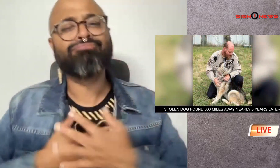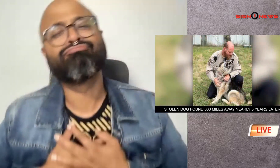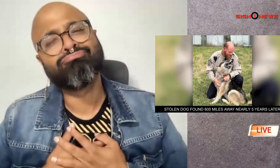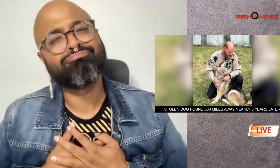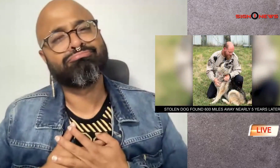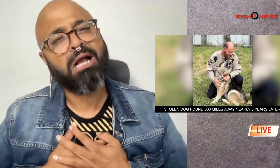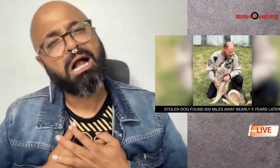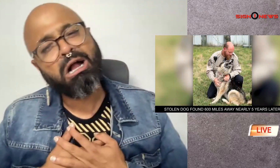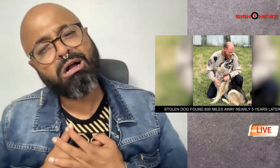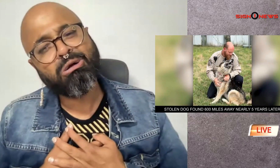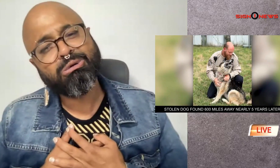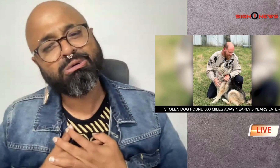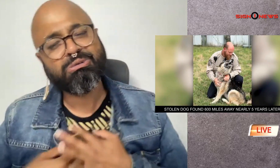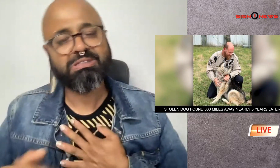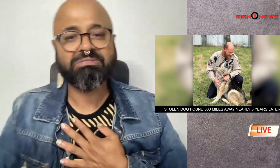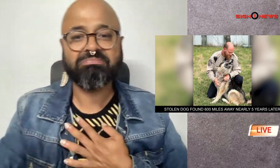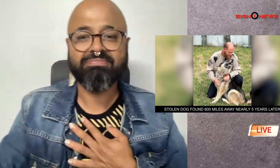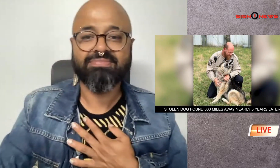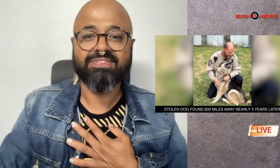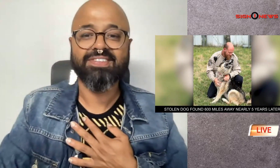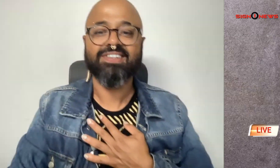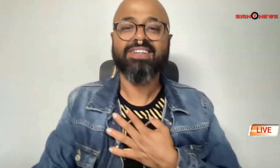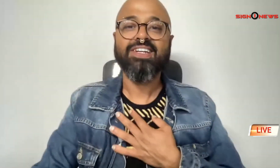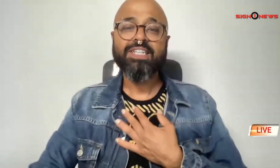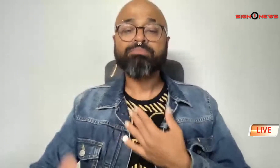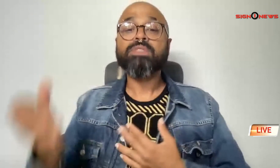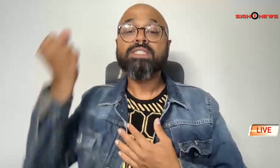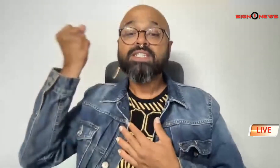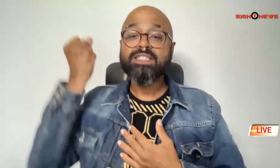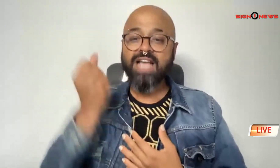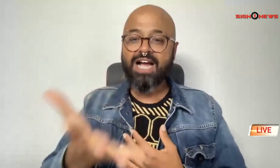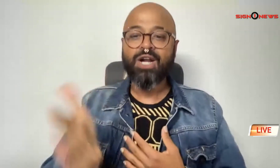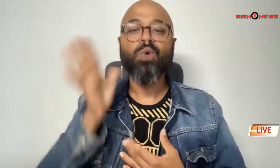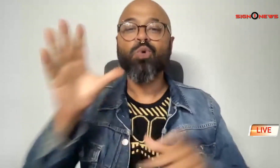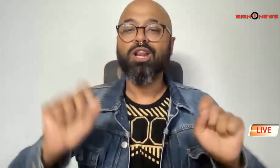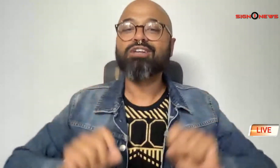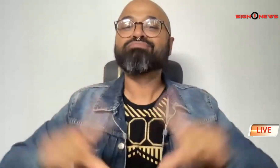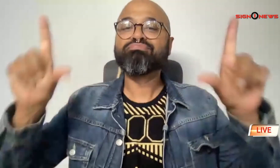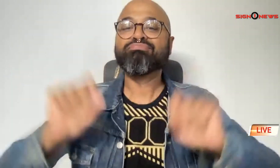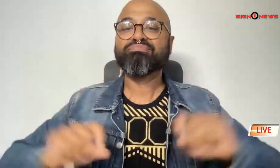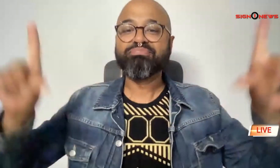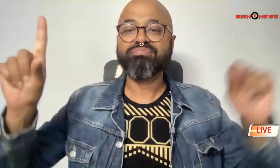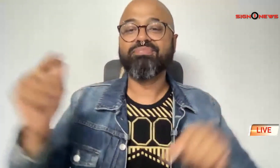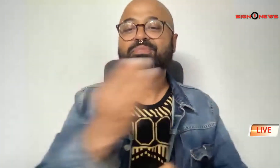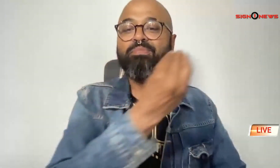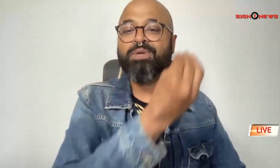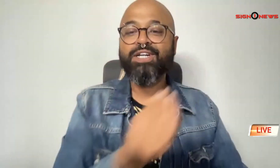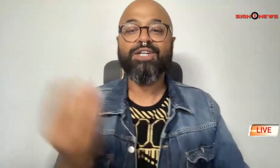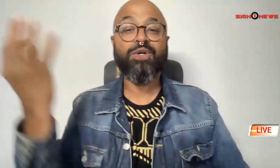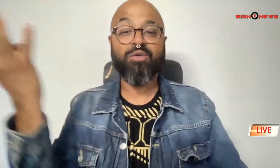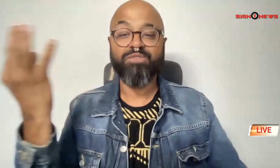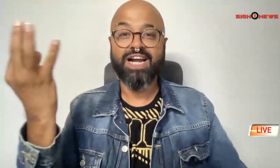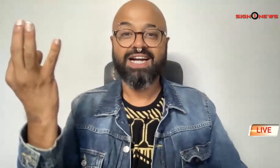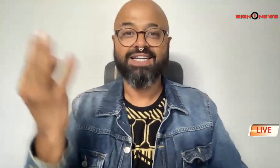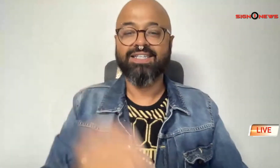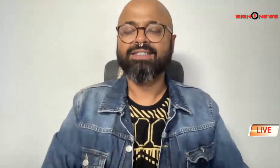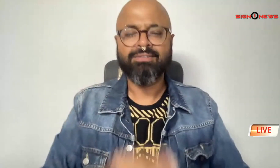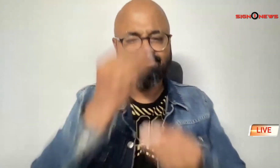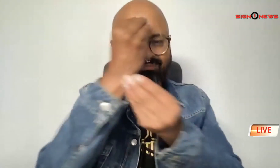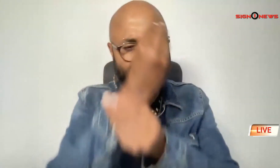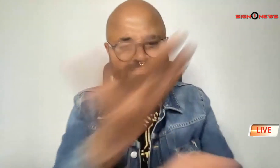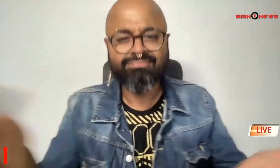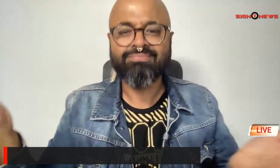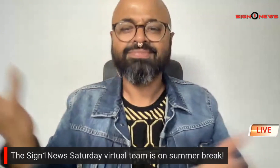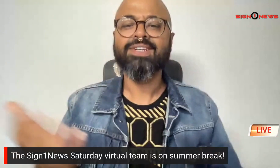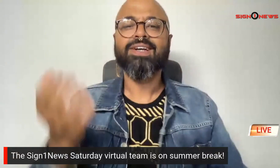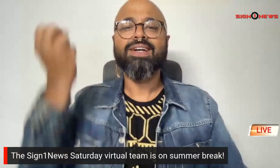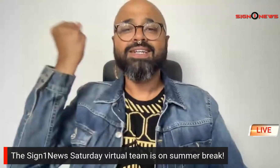awww Sign1News will be broadcasting updates Monday through Friday and a reminder the Sign1News